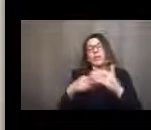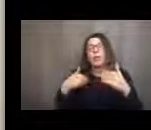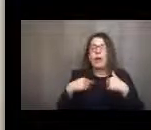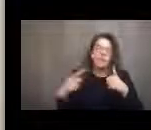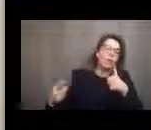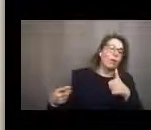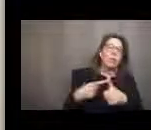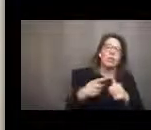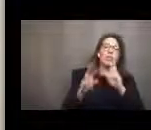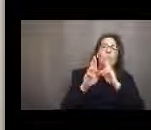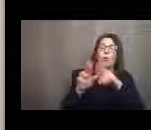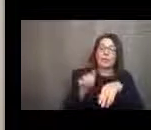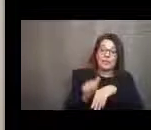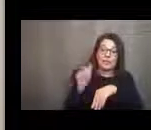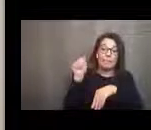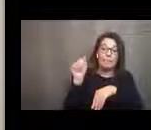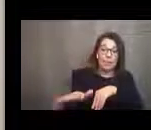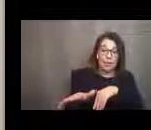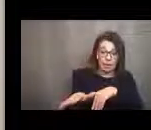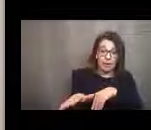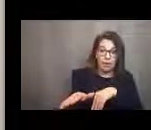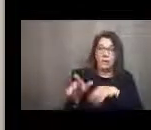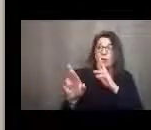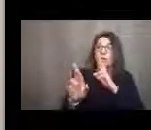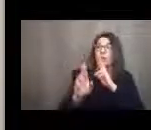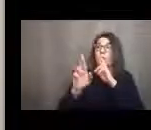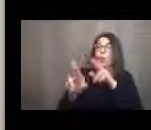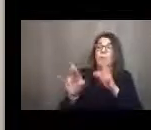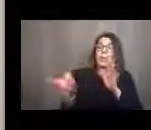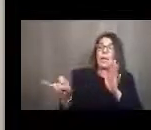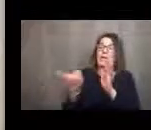submitted to report the identified FCOI.